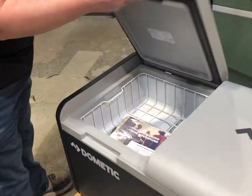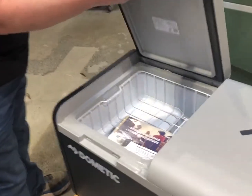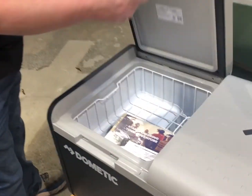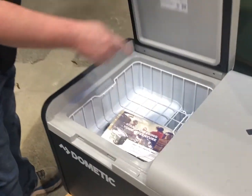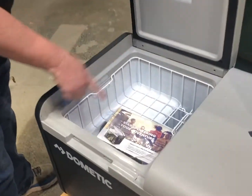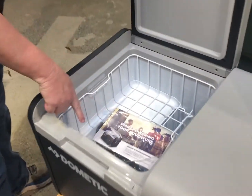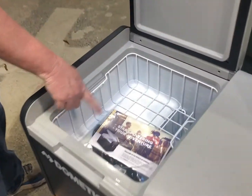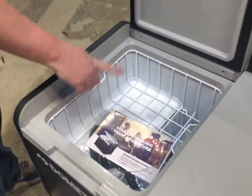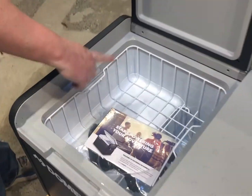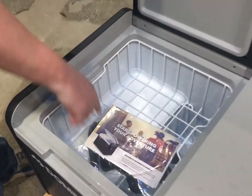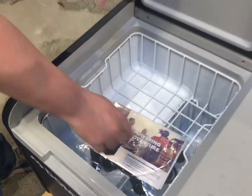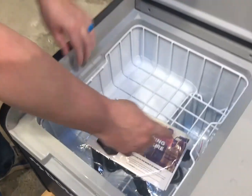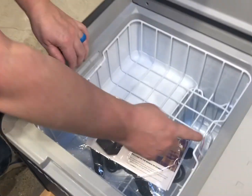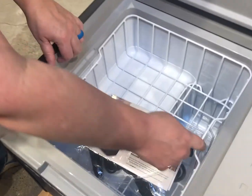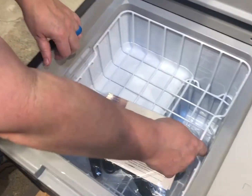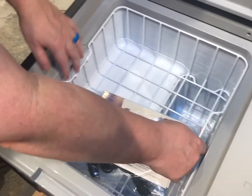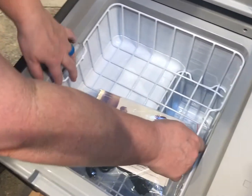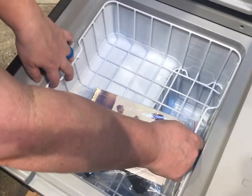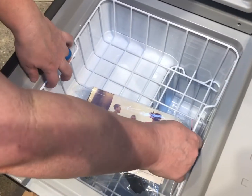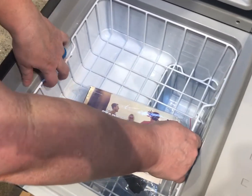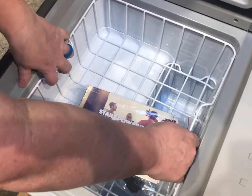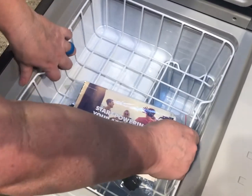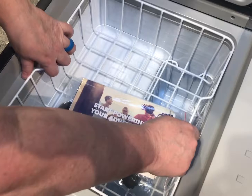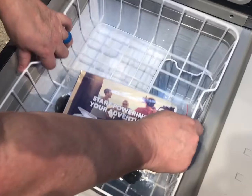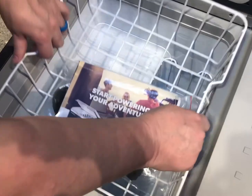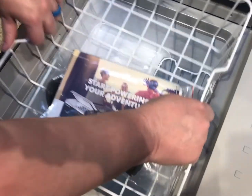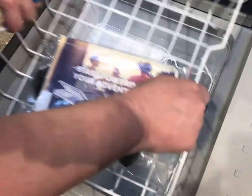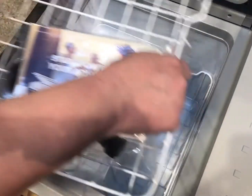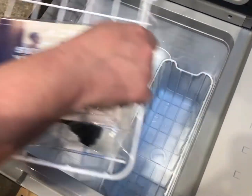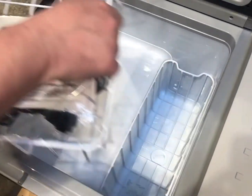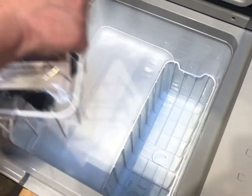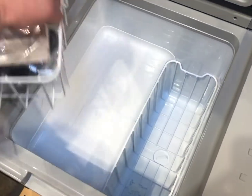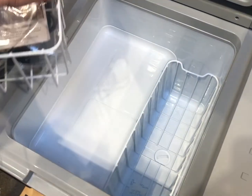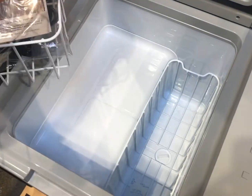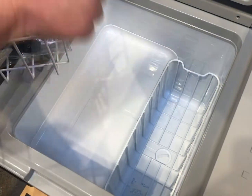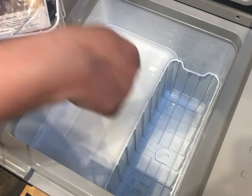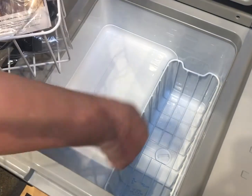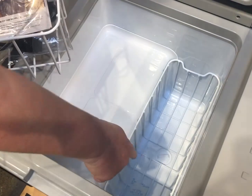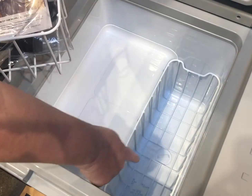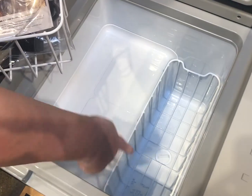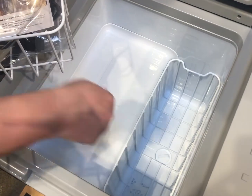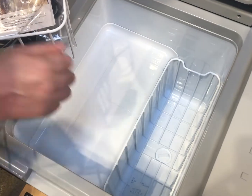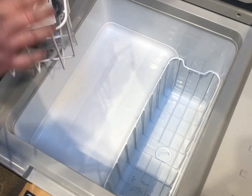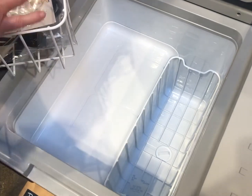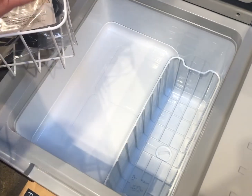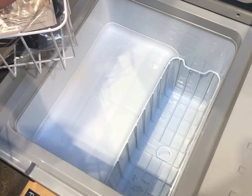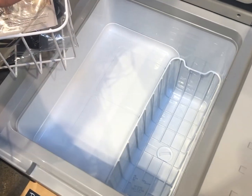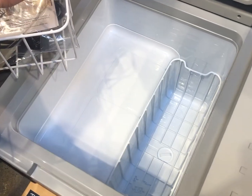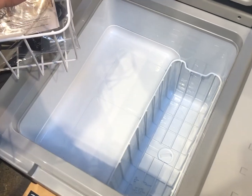You have this top part, and then you take that out and you have a little bit on the bottom.